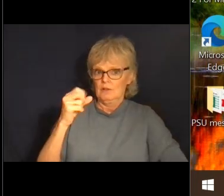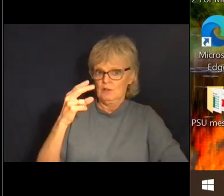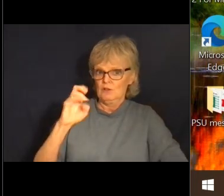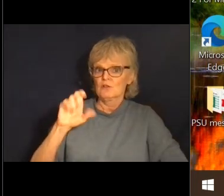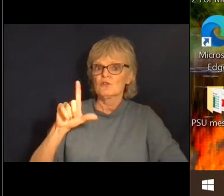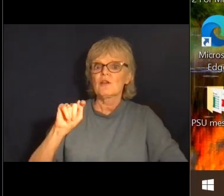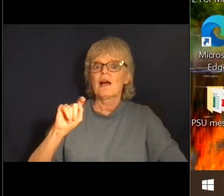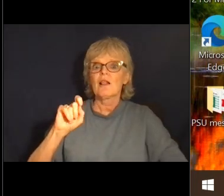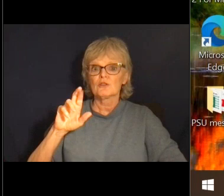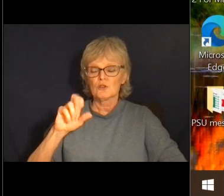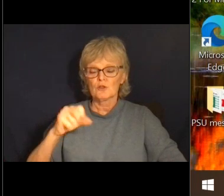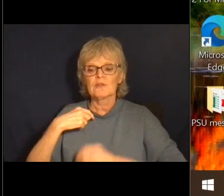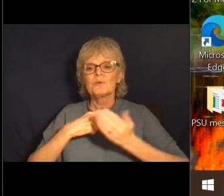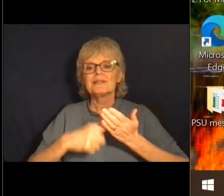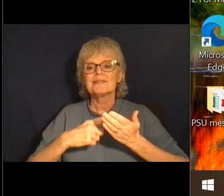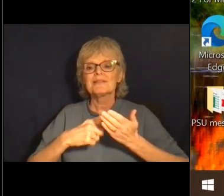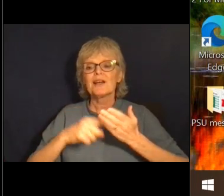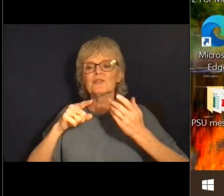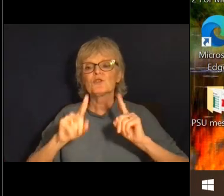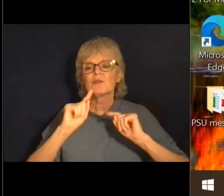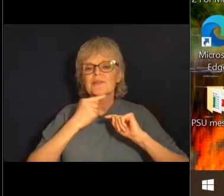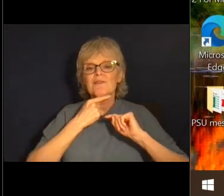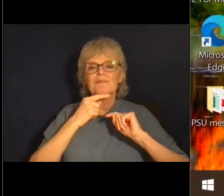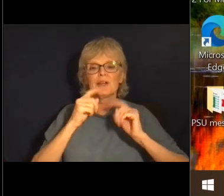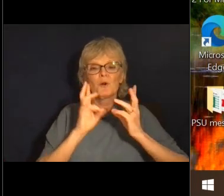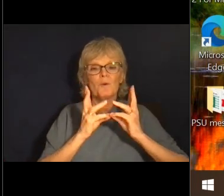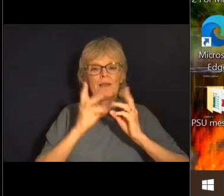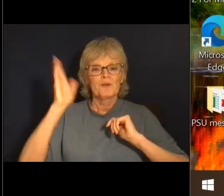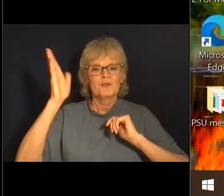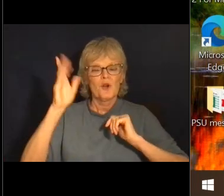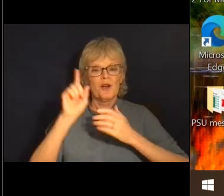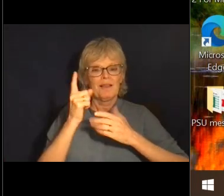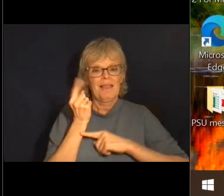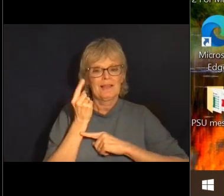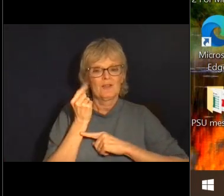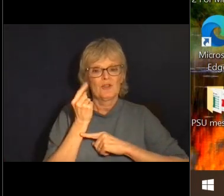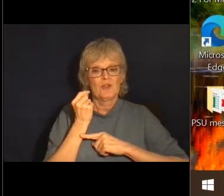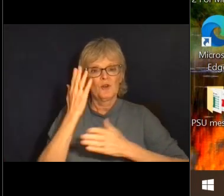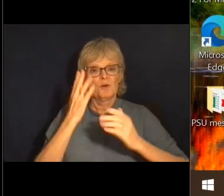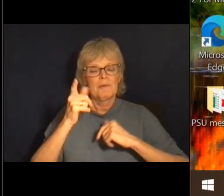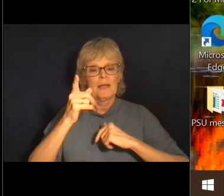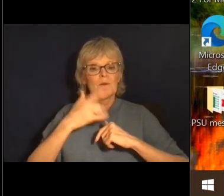and we talked about that during our severe weather talk last year. You know, you might feel like sheltering in your house,